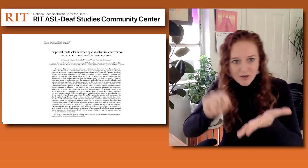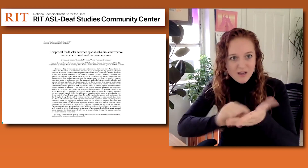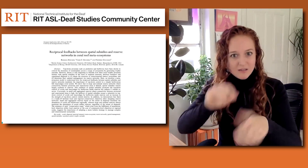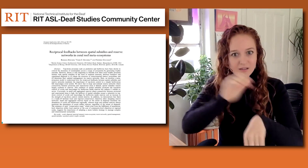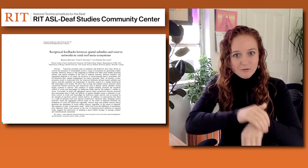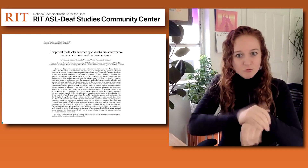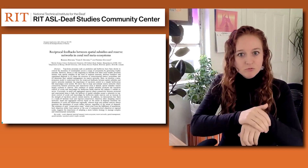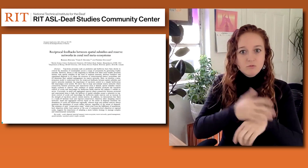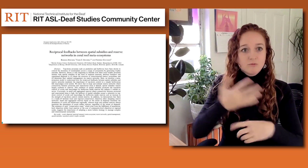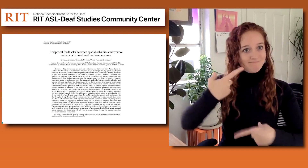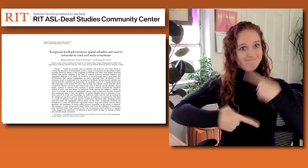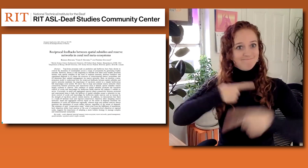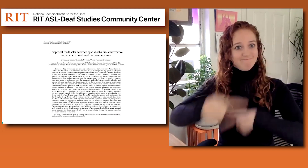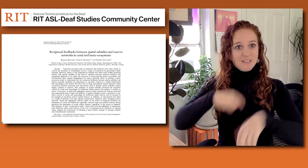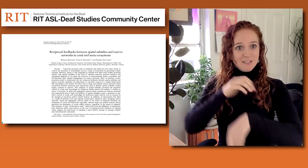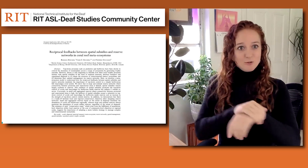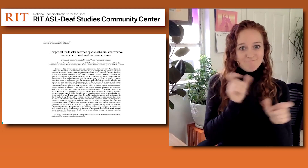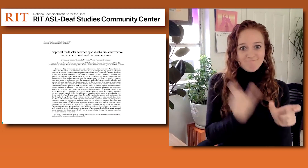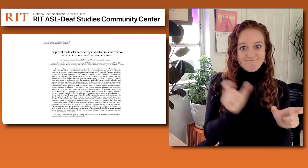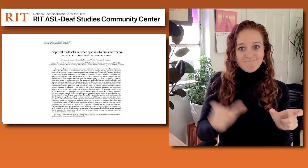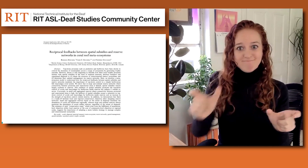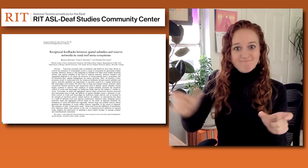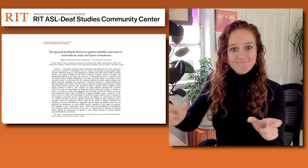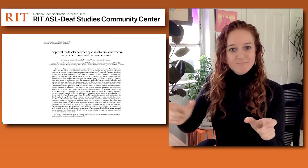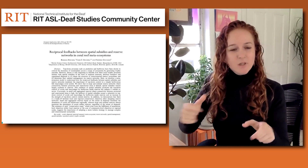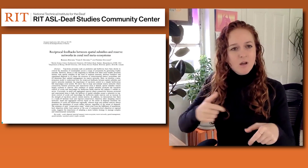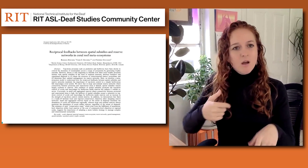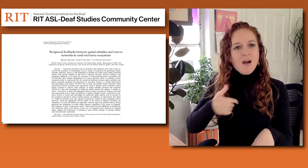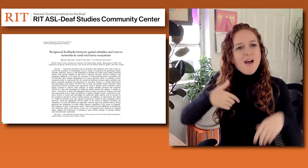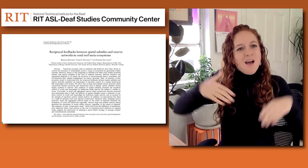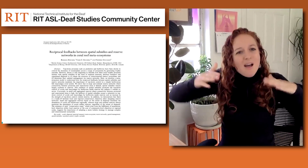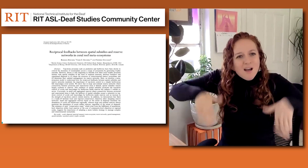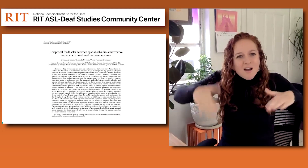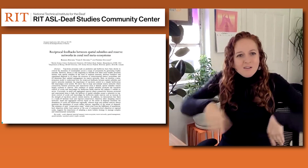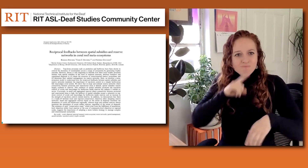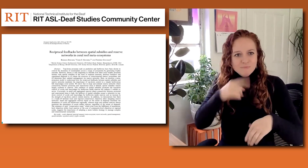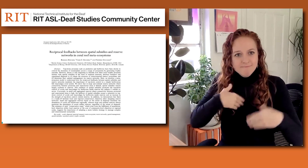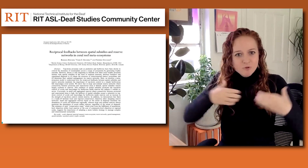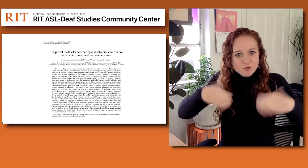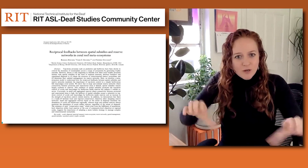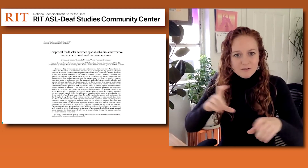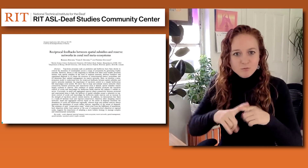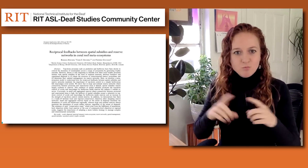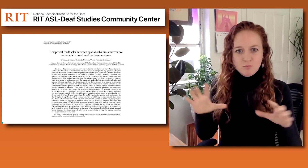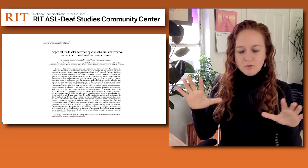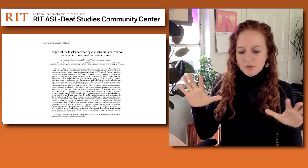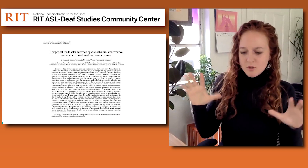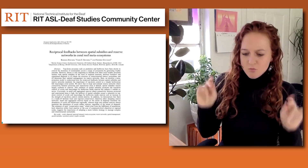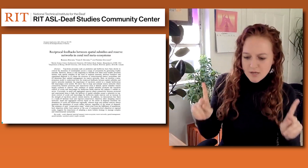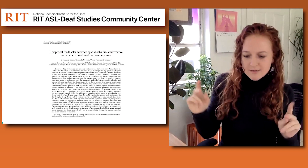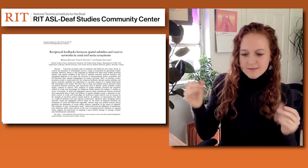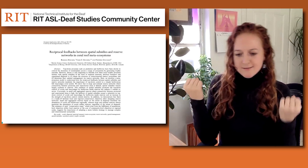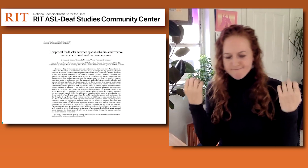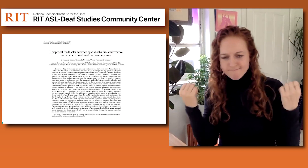You know, I spent a lot of time reading and writing English, and so, of course, I was signing in English word order,